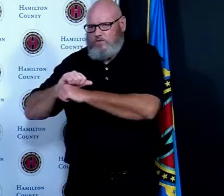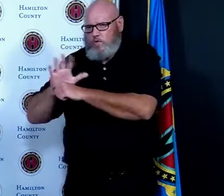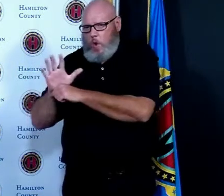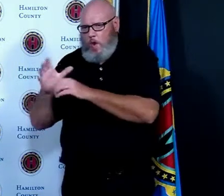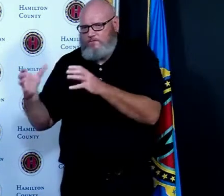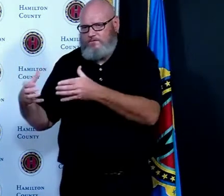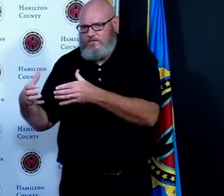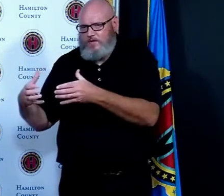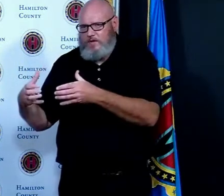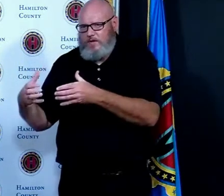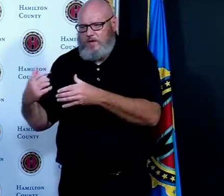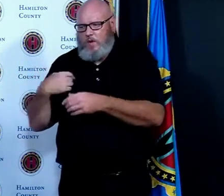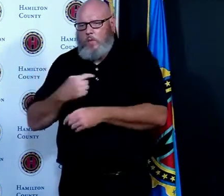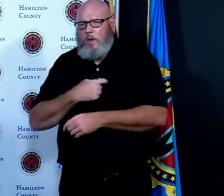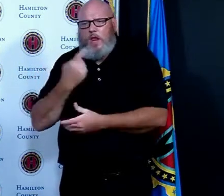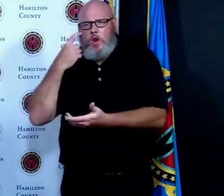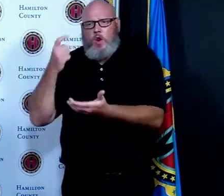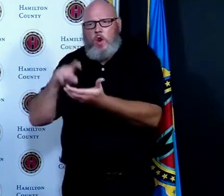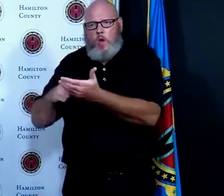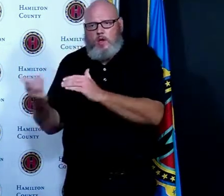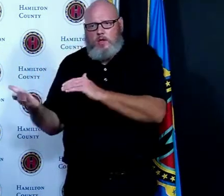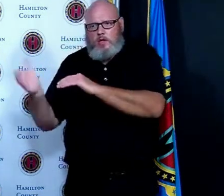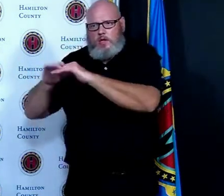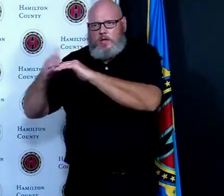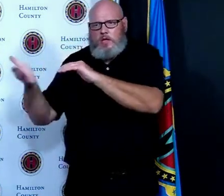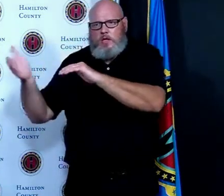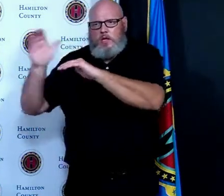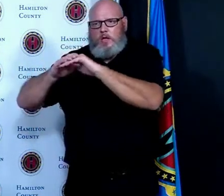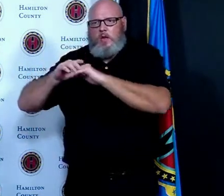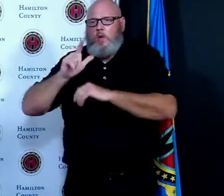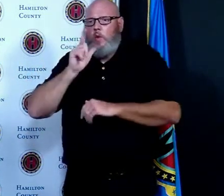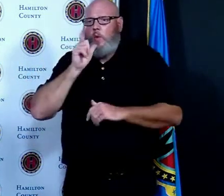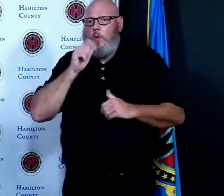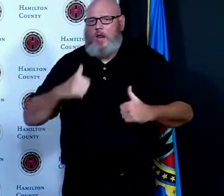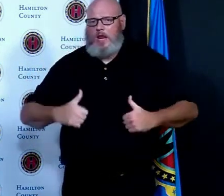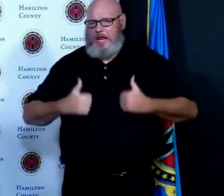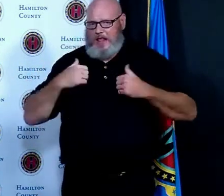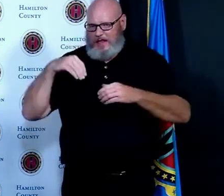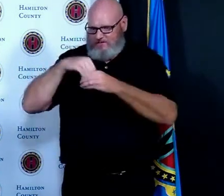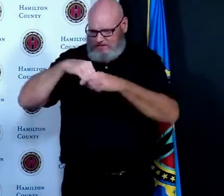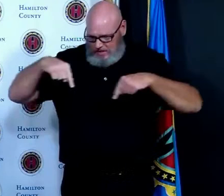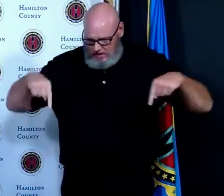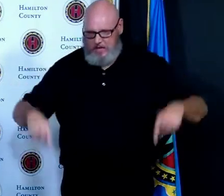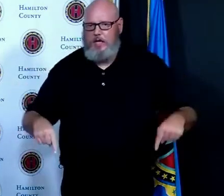in hospitalizations for our residents so the statement that the regional hospitalizations are